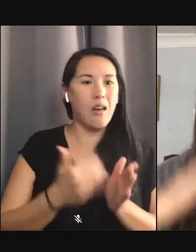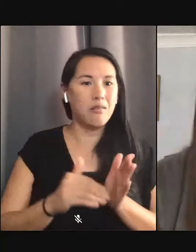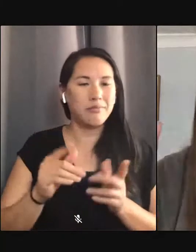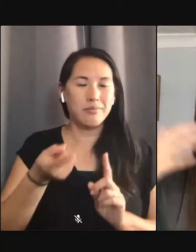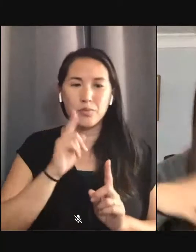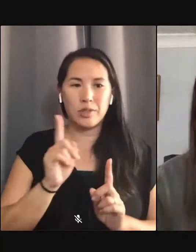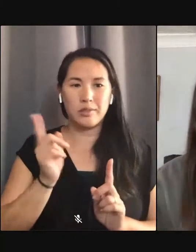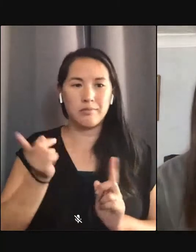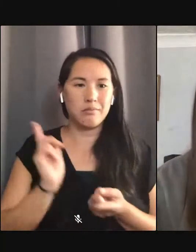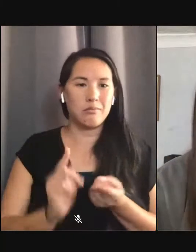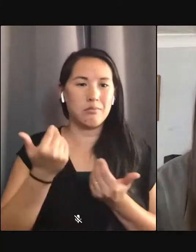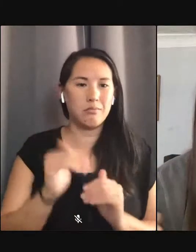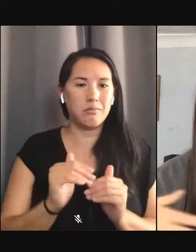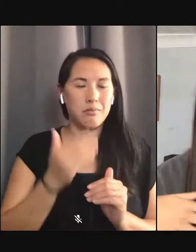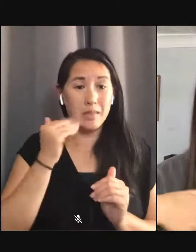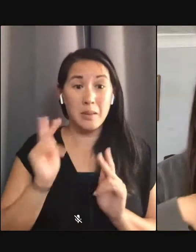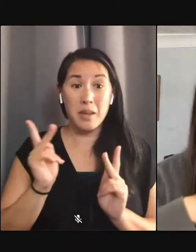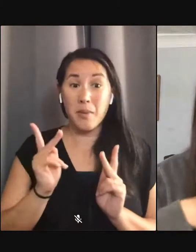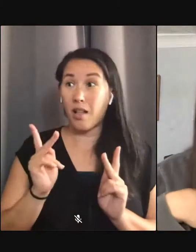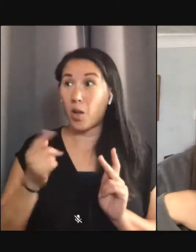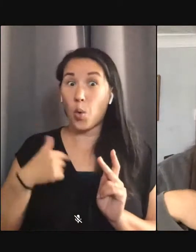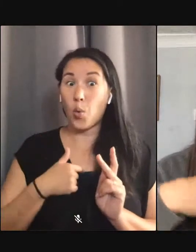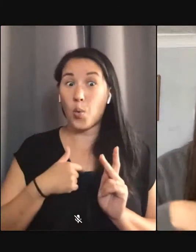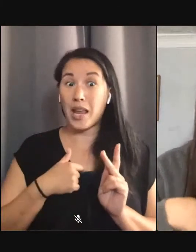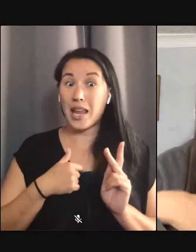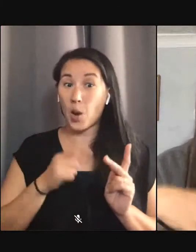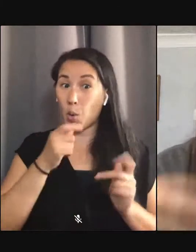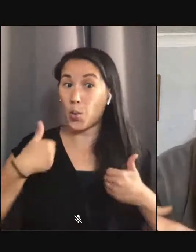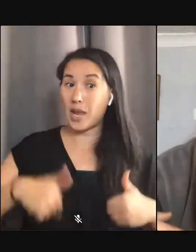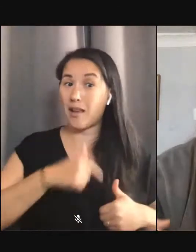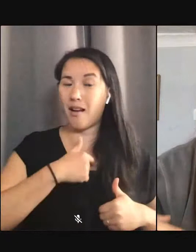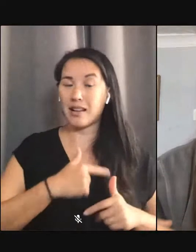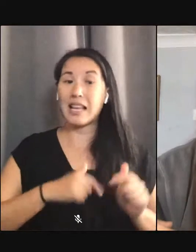nobody can fit on a piece of paper and i would be incredibly pressed to try to fit myself on a piece